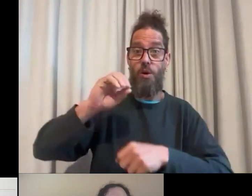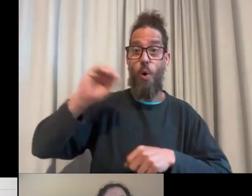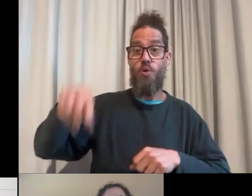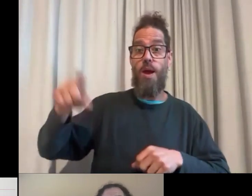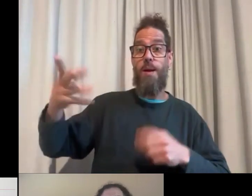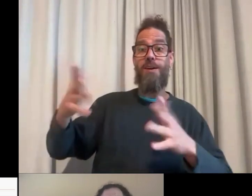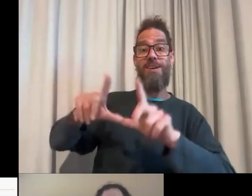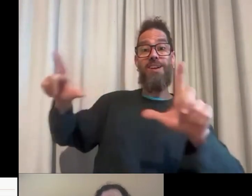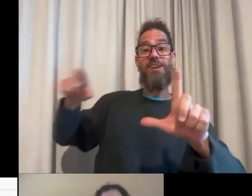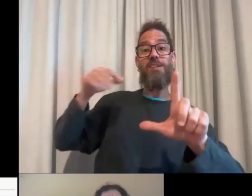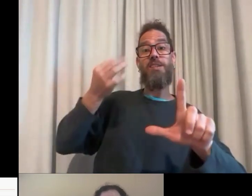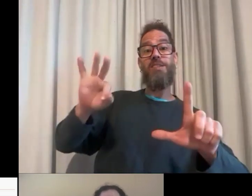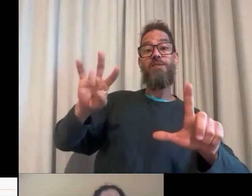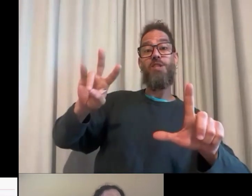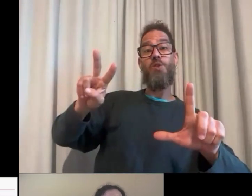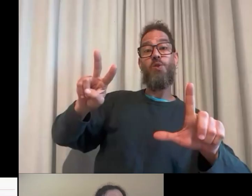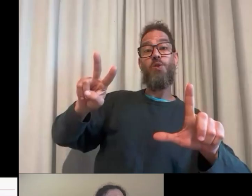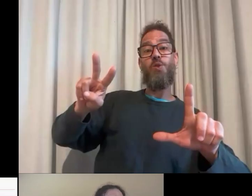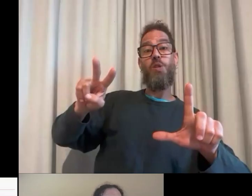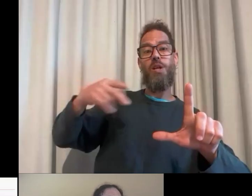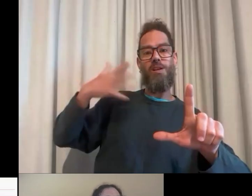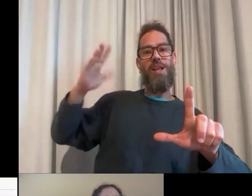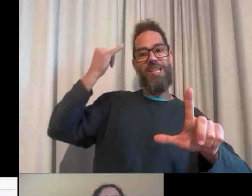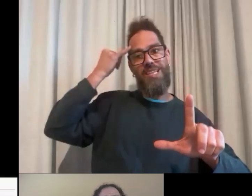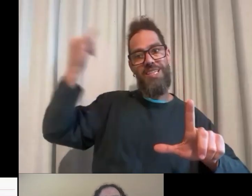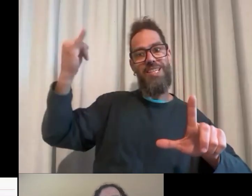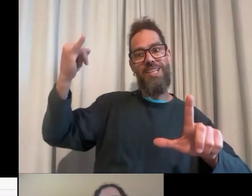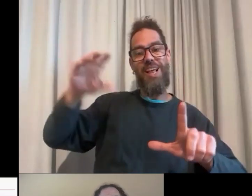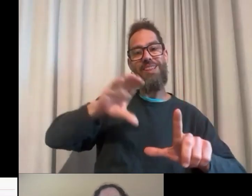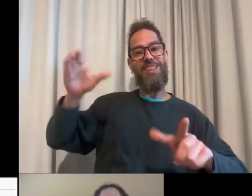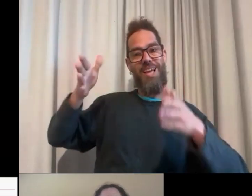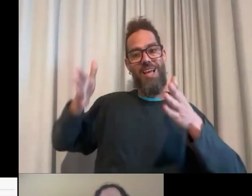In 1972, the world's first computerized braille printer